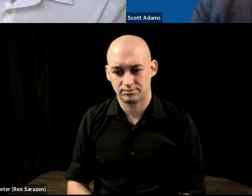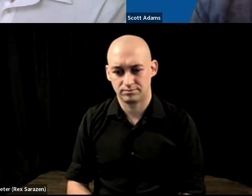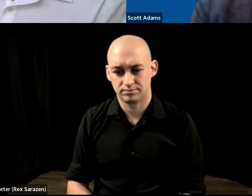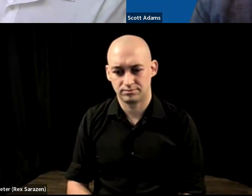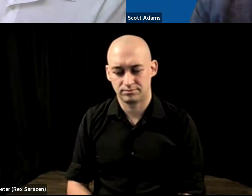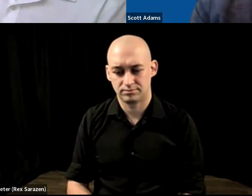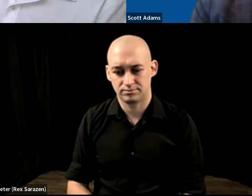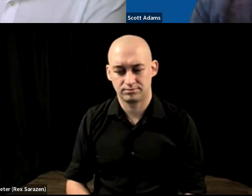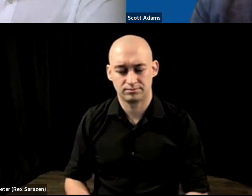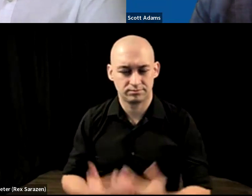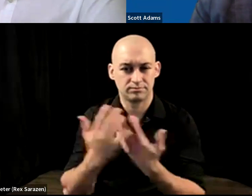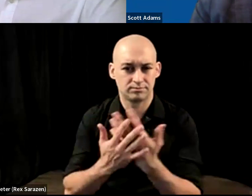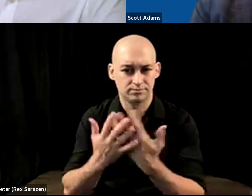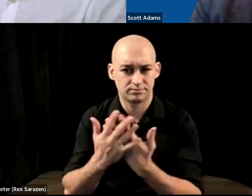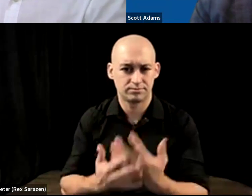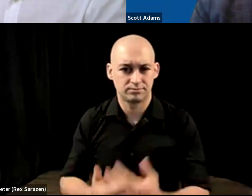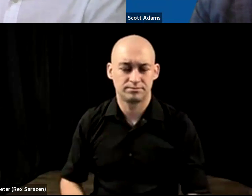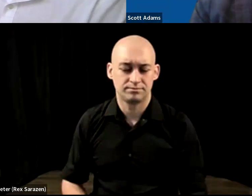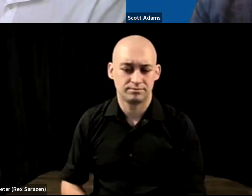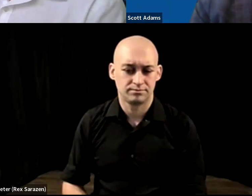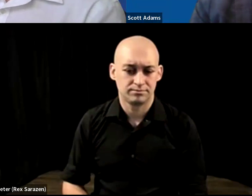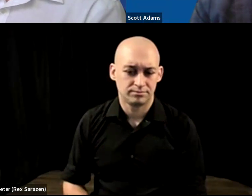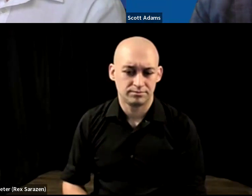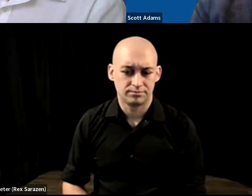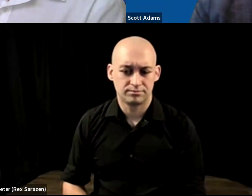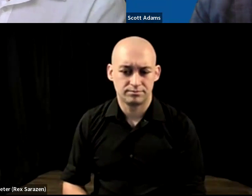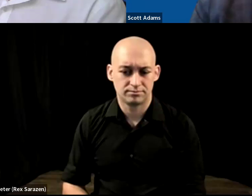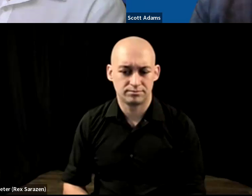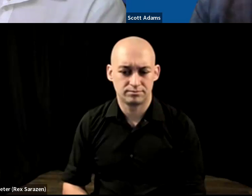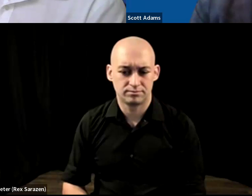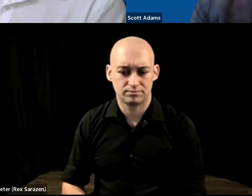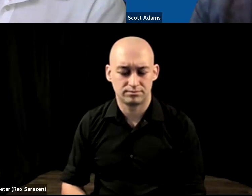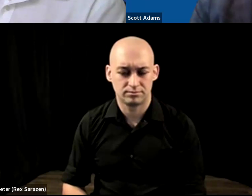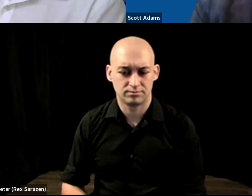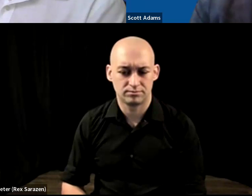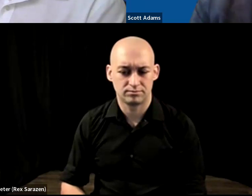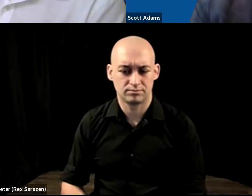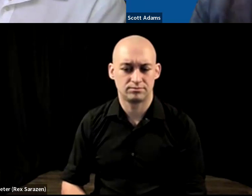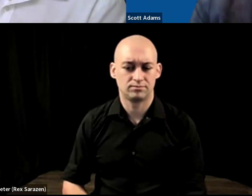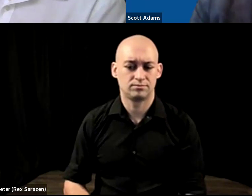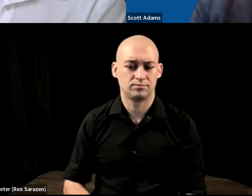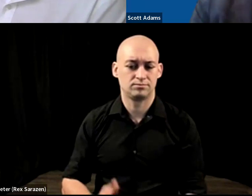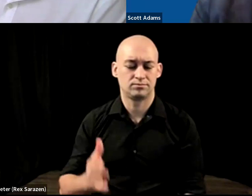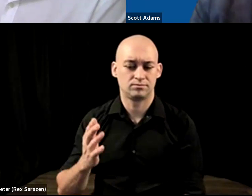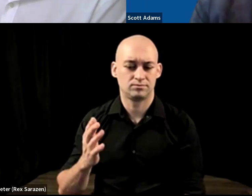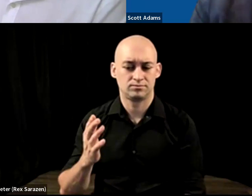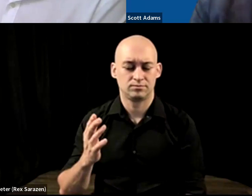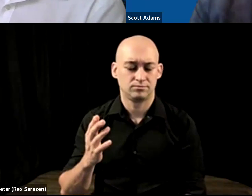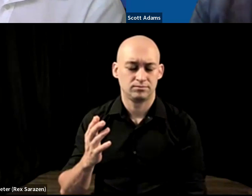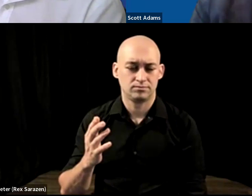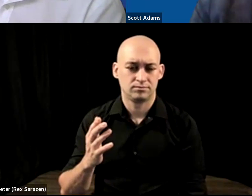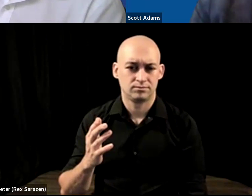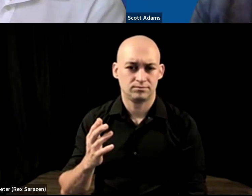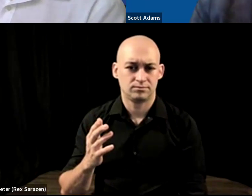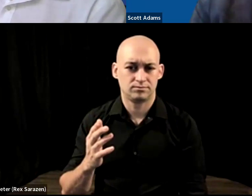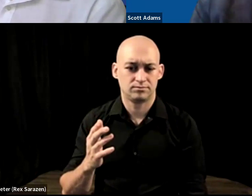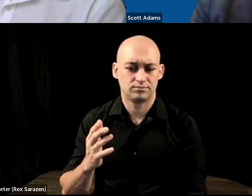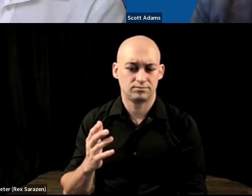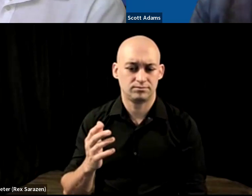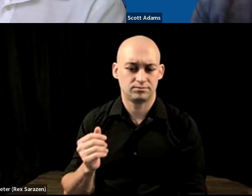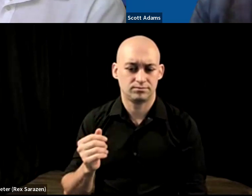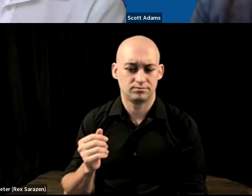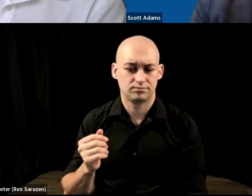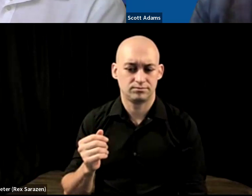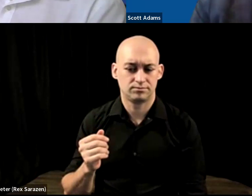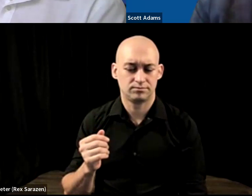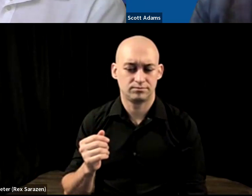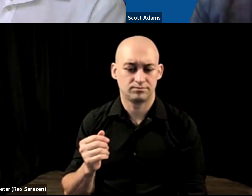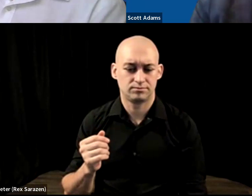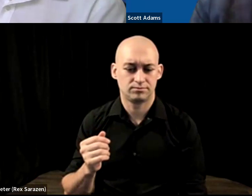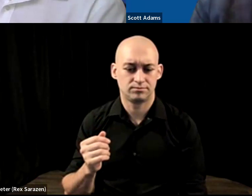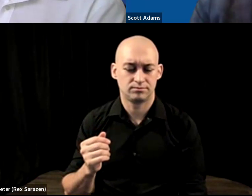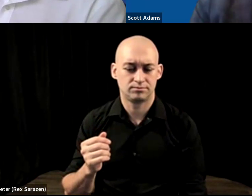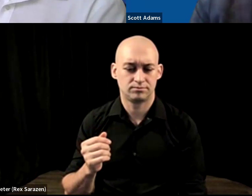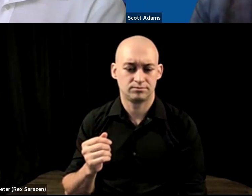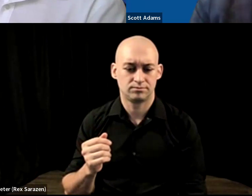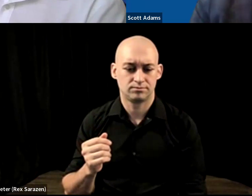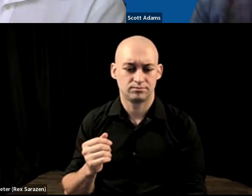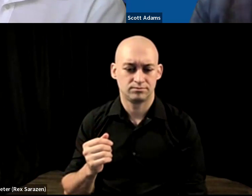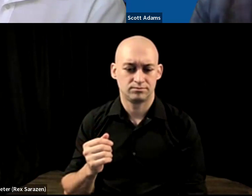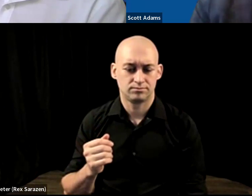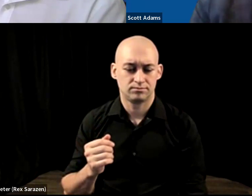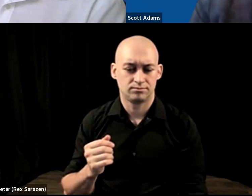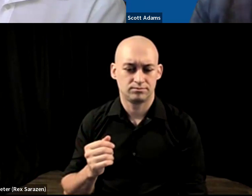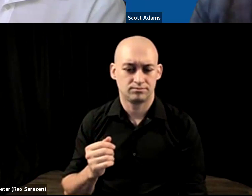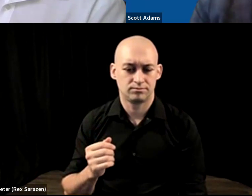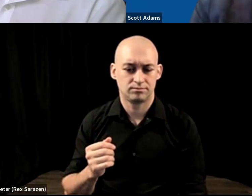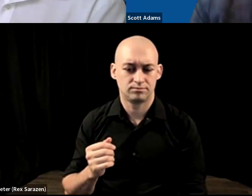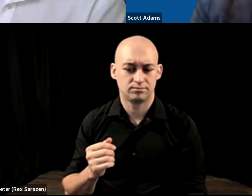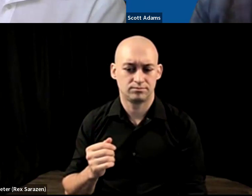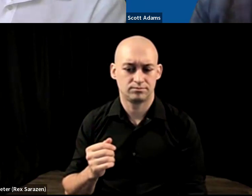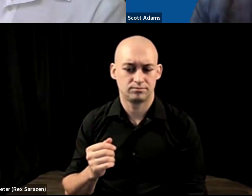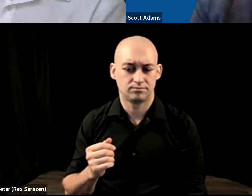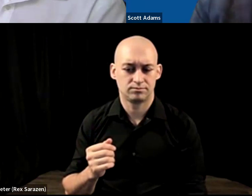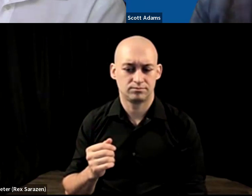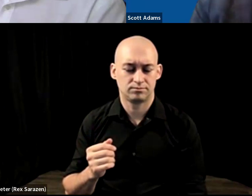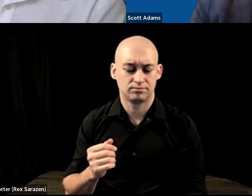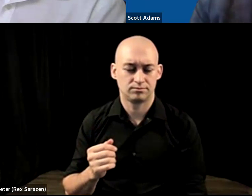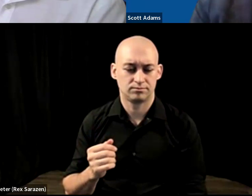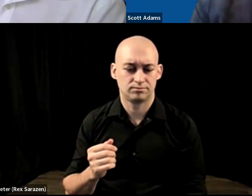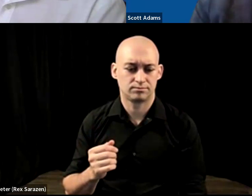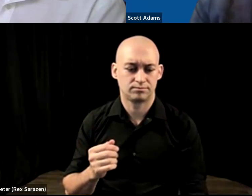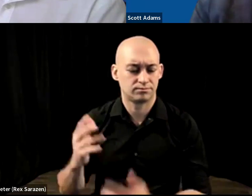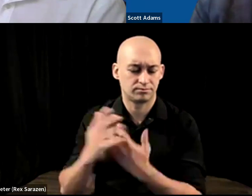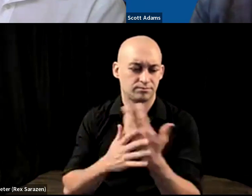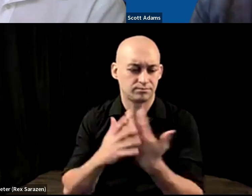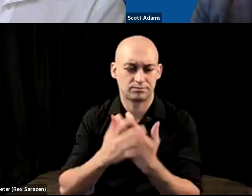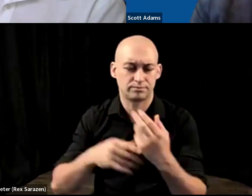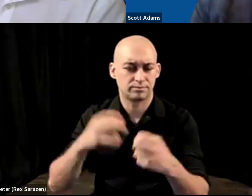follow up and Kevin. With that, I will ask Rebecca to unmute. Rebecca, you should be able to unmute.